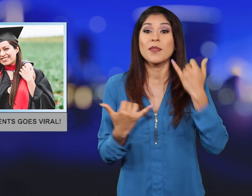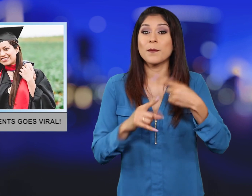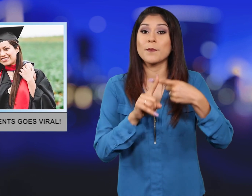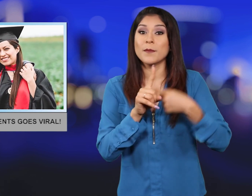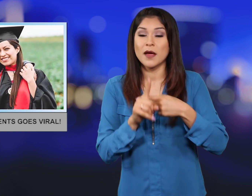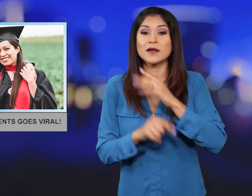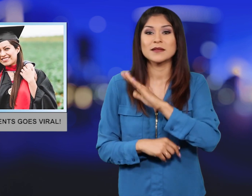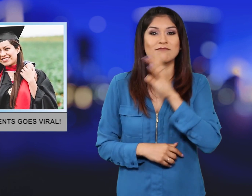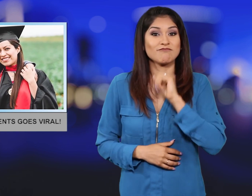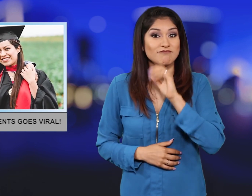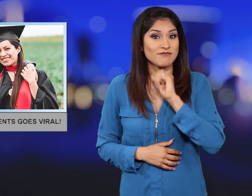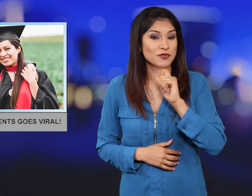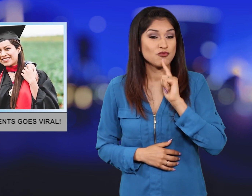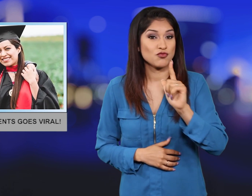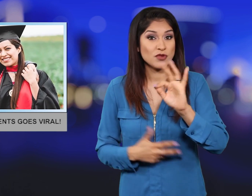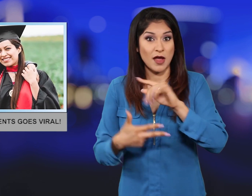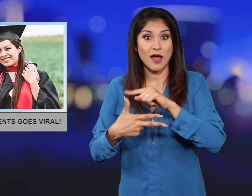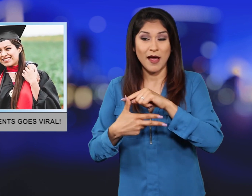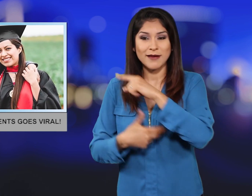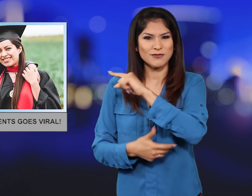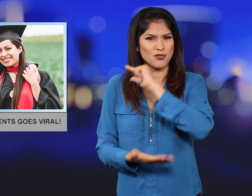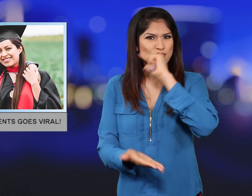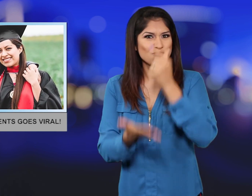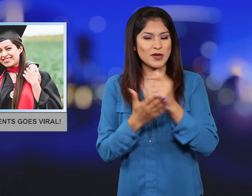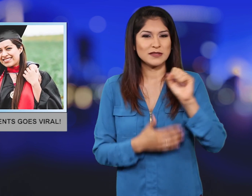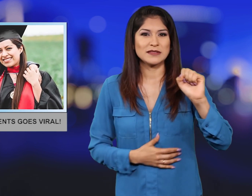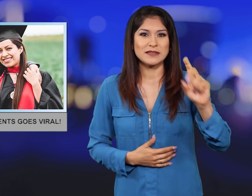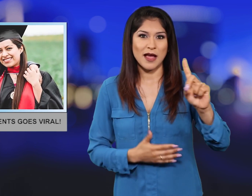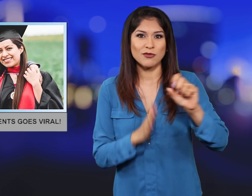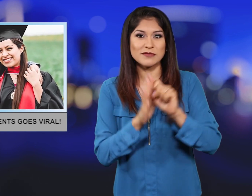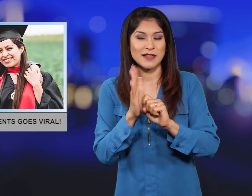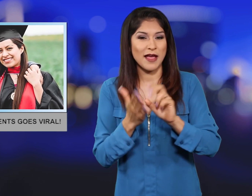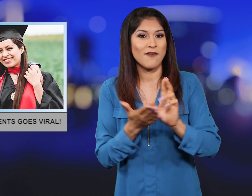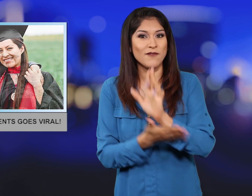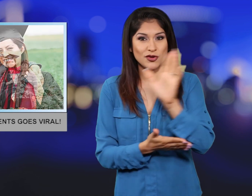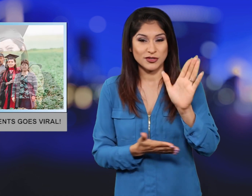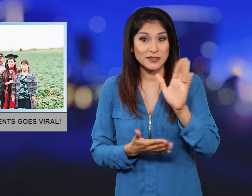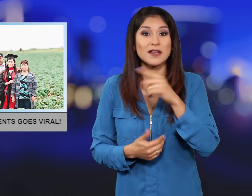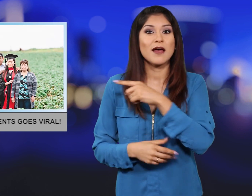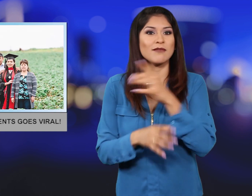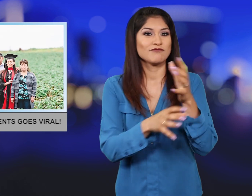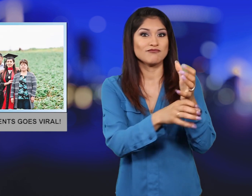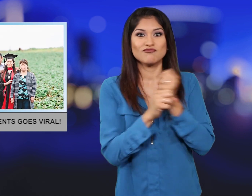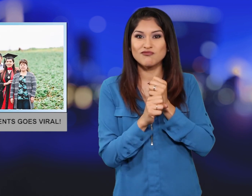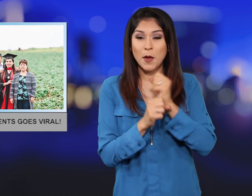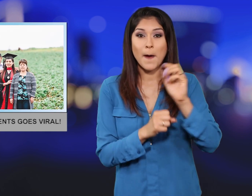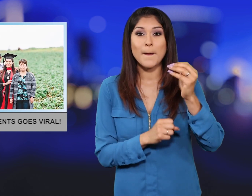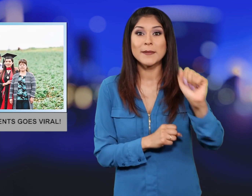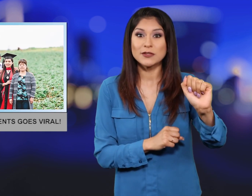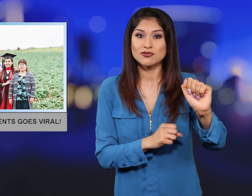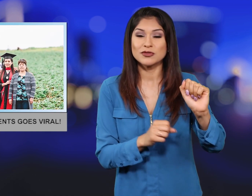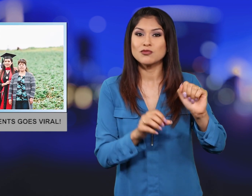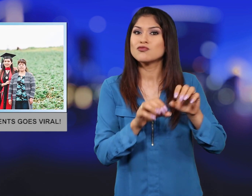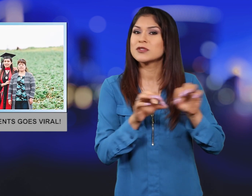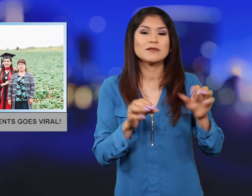Earlier this month 29-year-old Alfaro received her Masters degree in education from San Diego